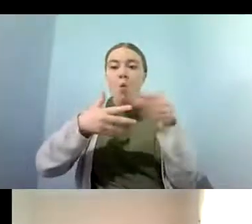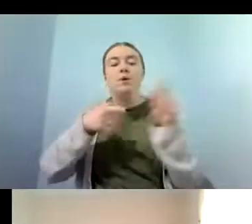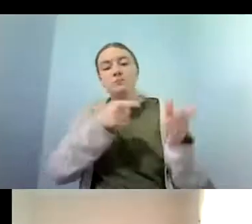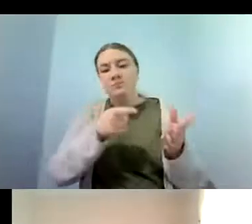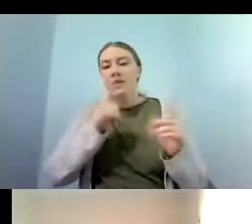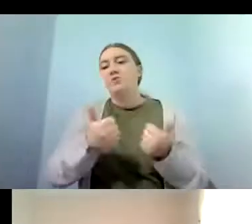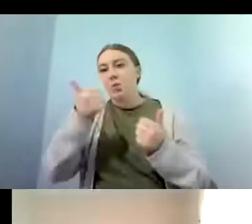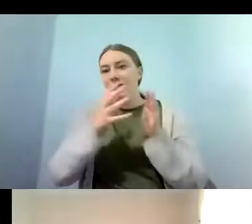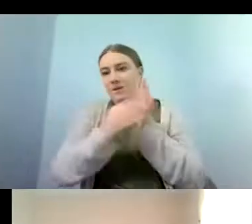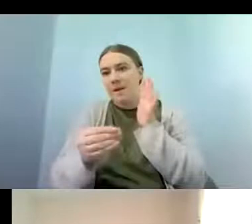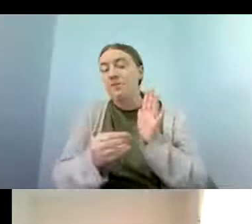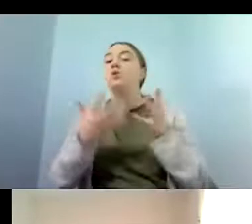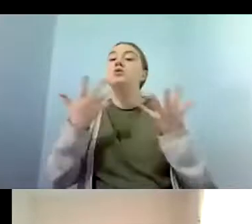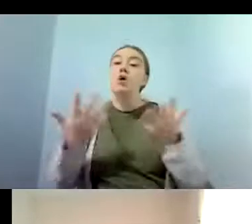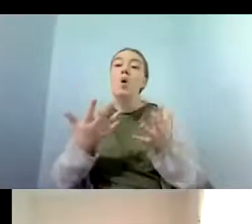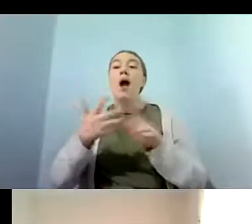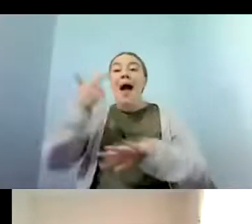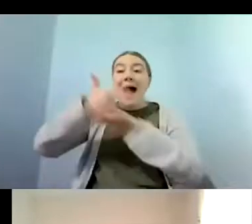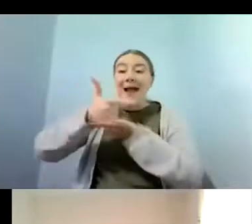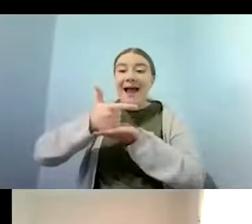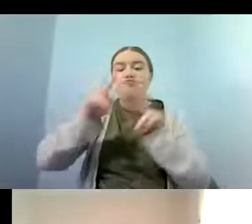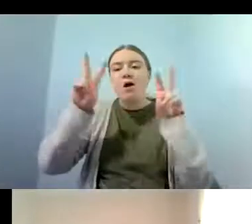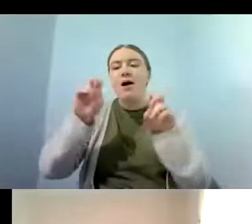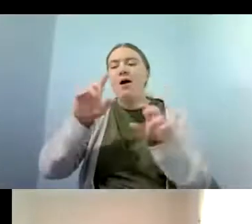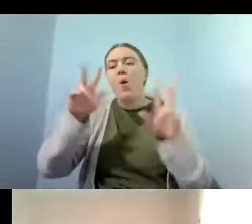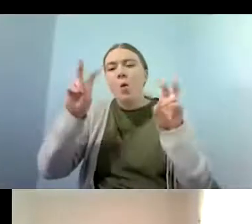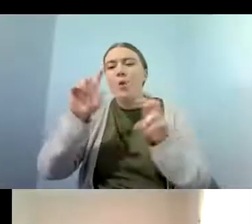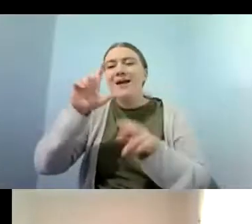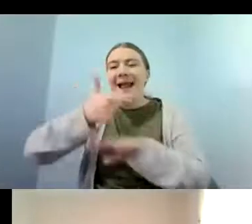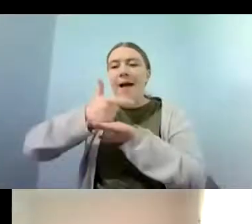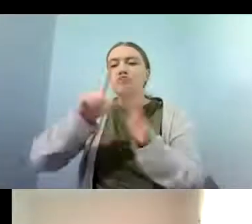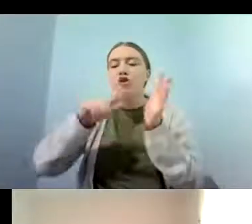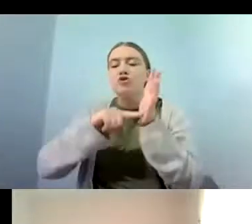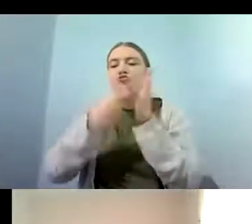camera trap project could be done anywhere in the world and those photos could be submitted online